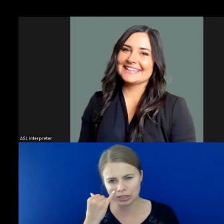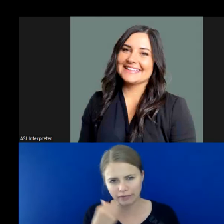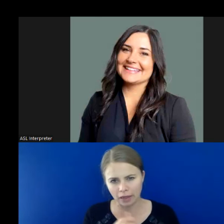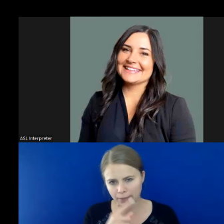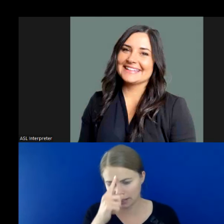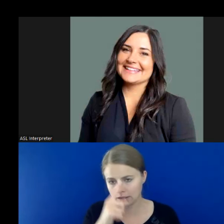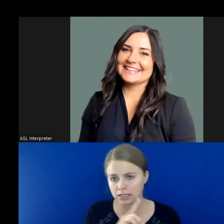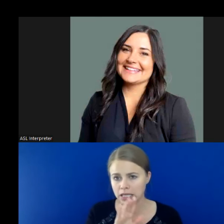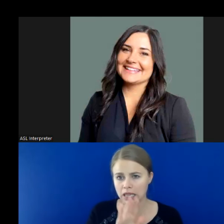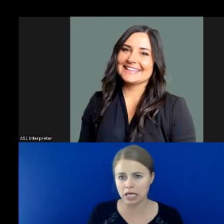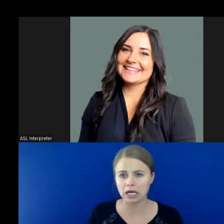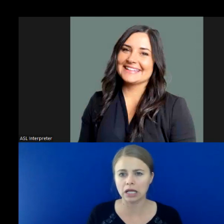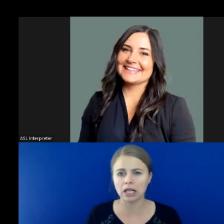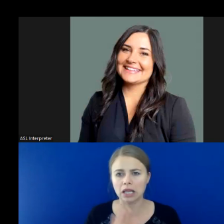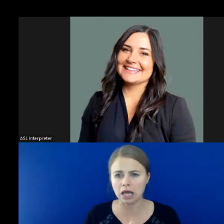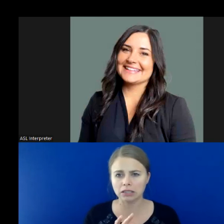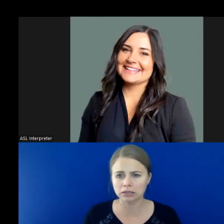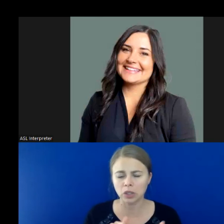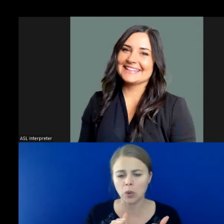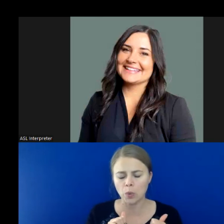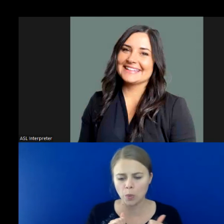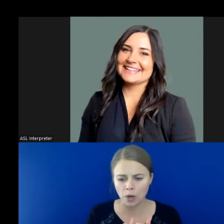Right. So, in part what I would say is